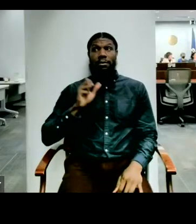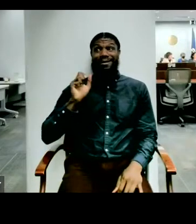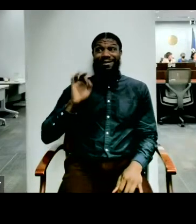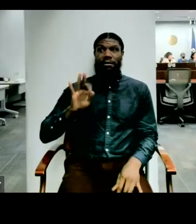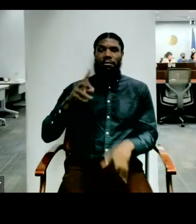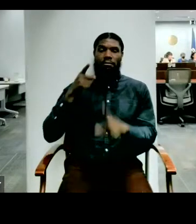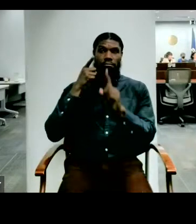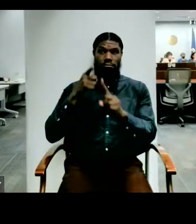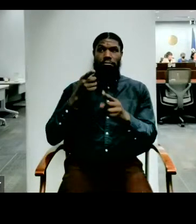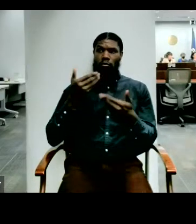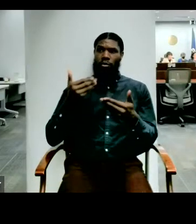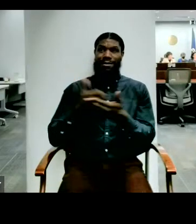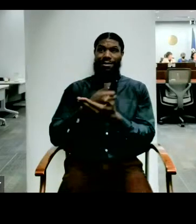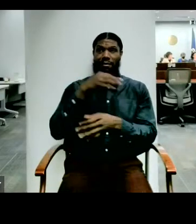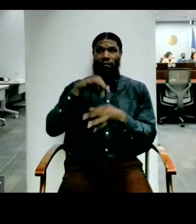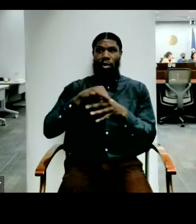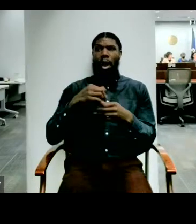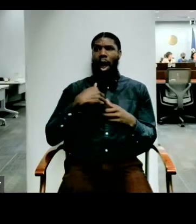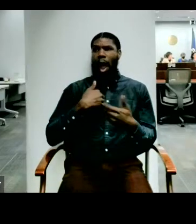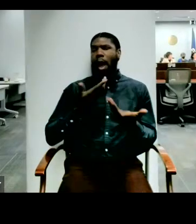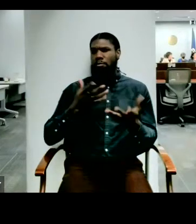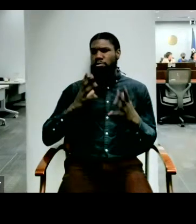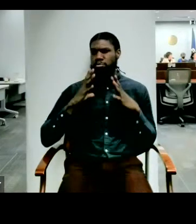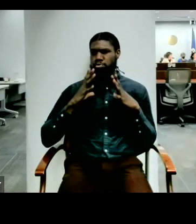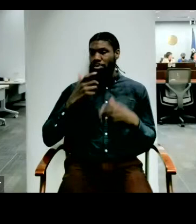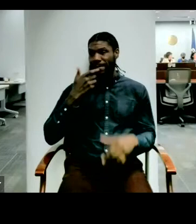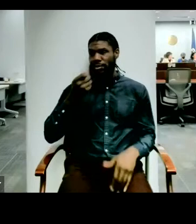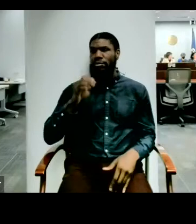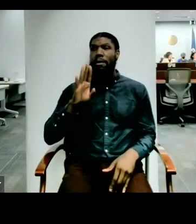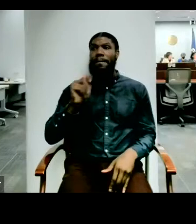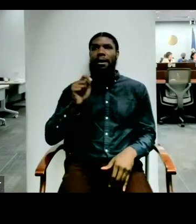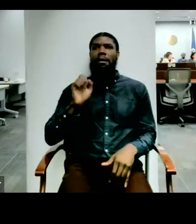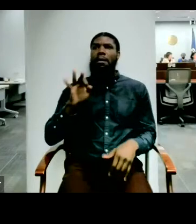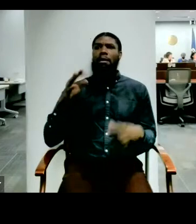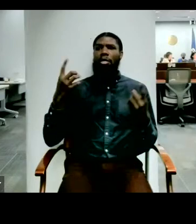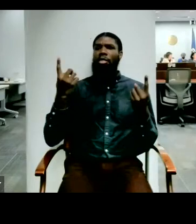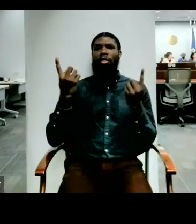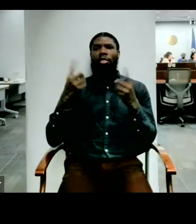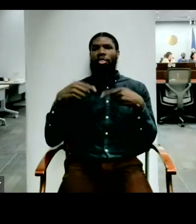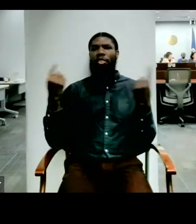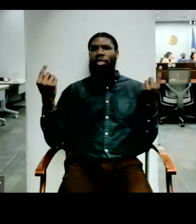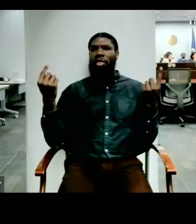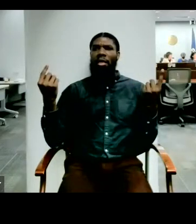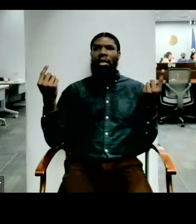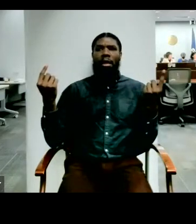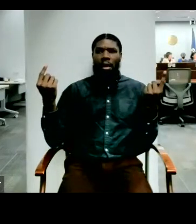I am interested in doing that, um if there is no bipartisan agreement to simply proceed